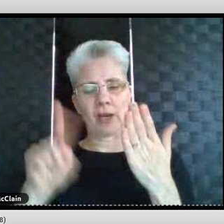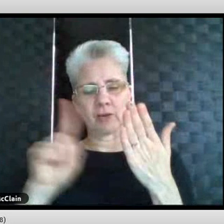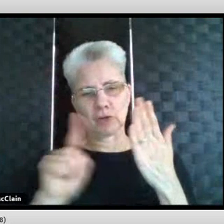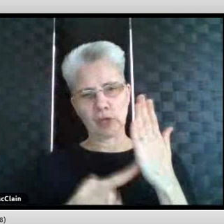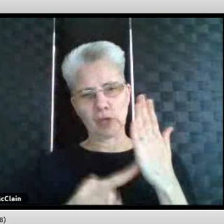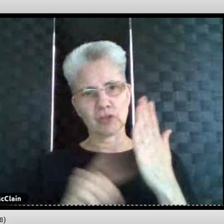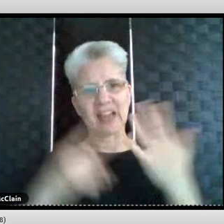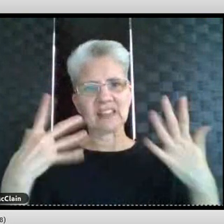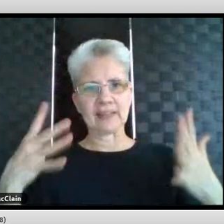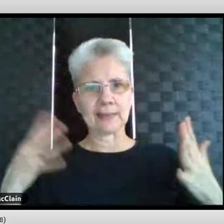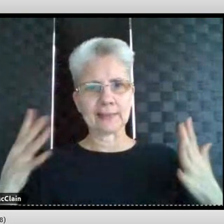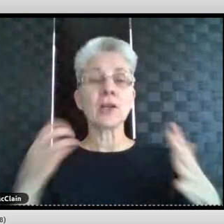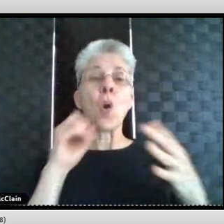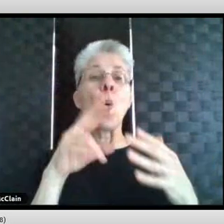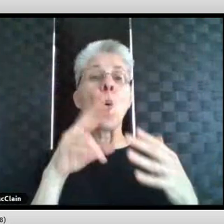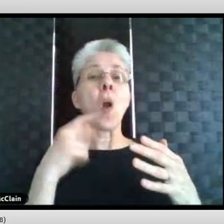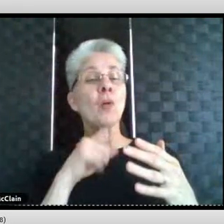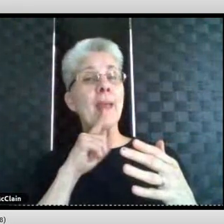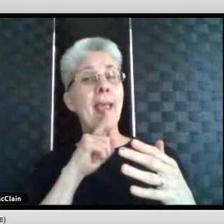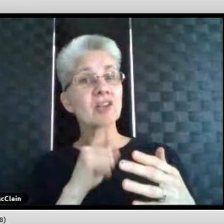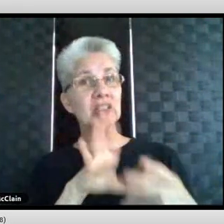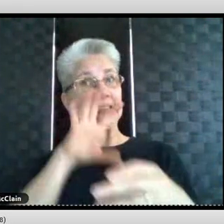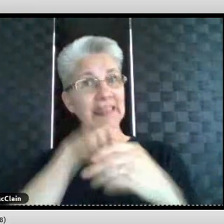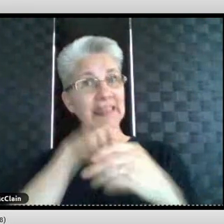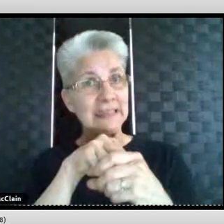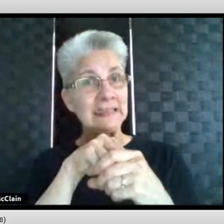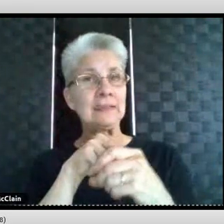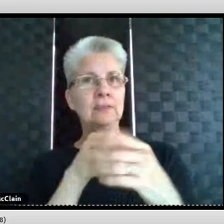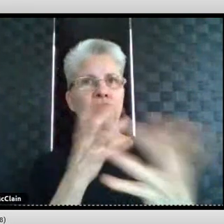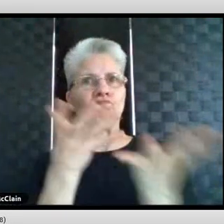Or are you actually invested in them,